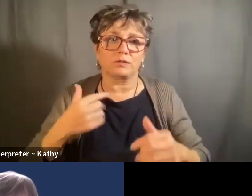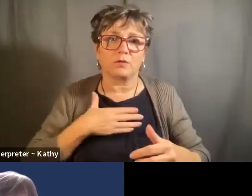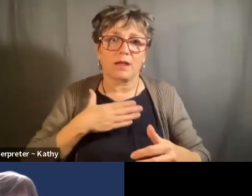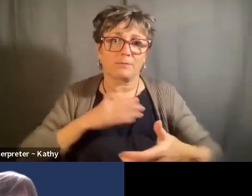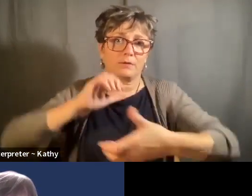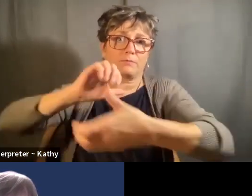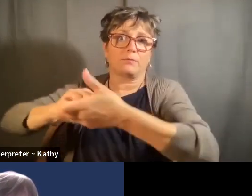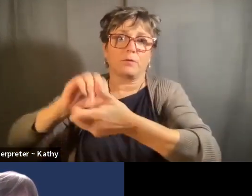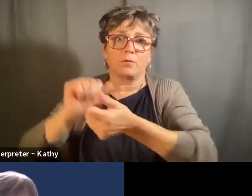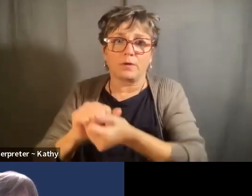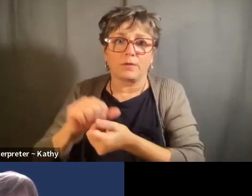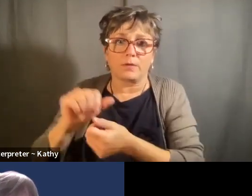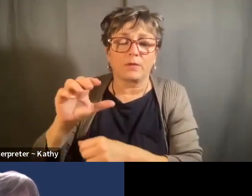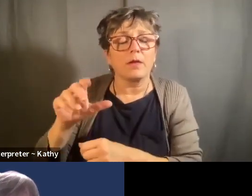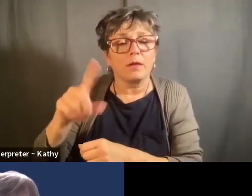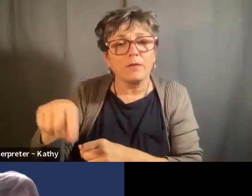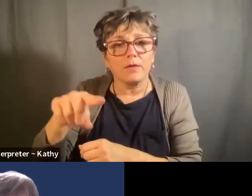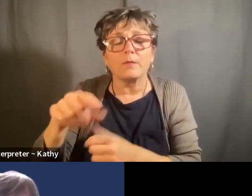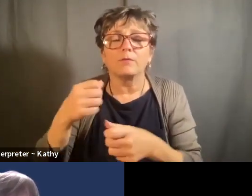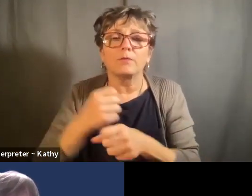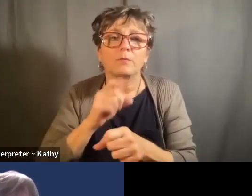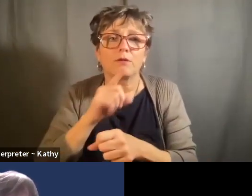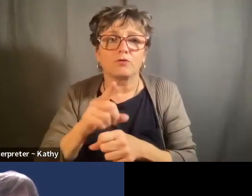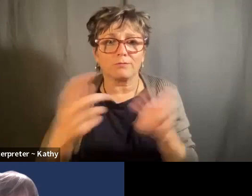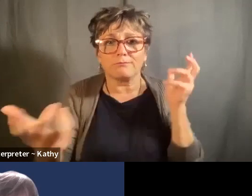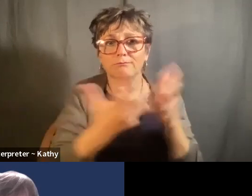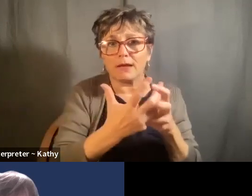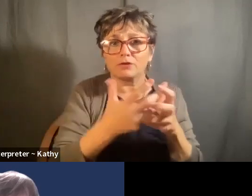and make sure it fits with what the Usher Community needs and with what researchers